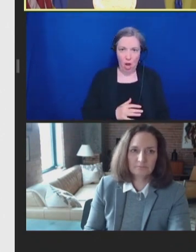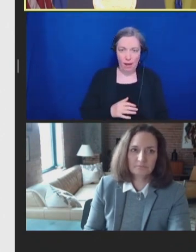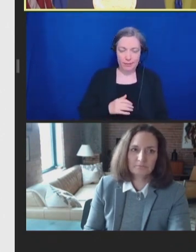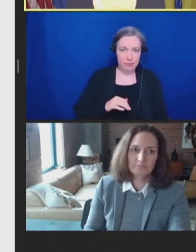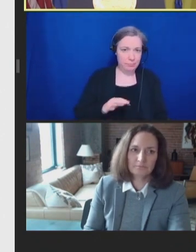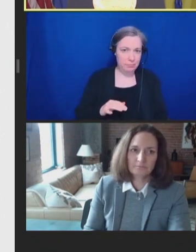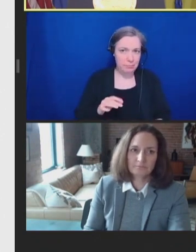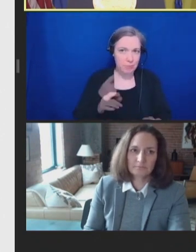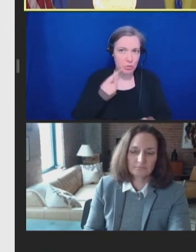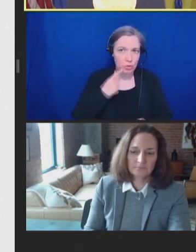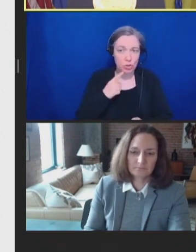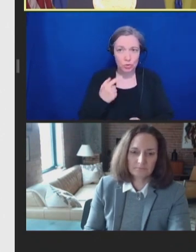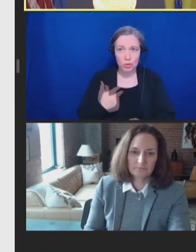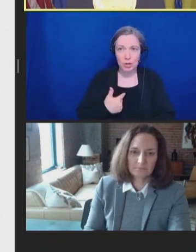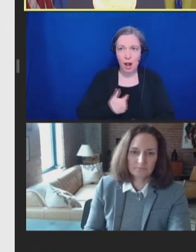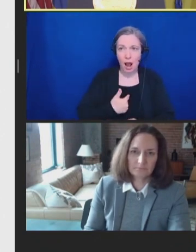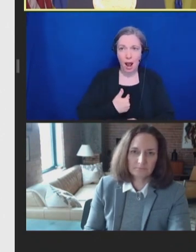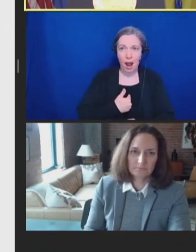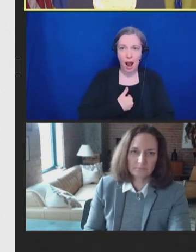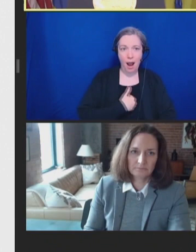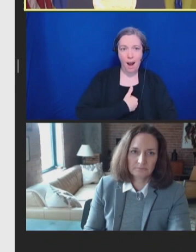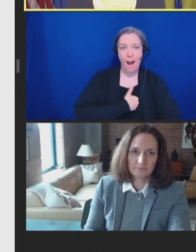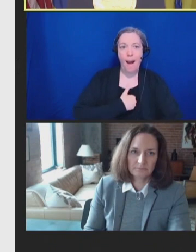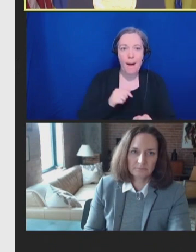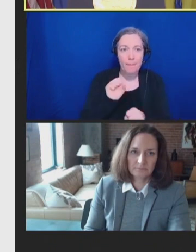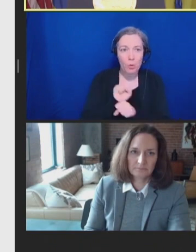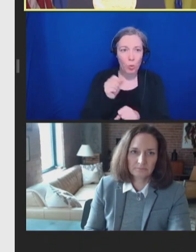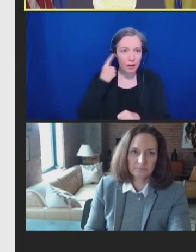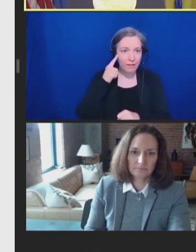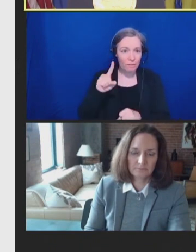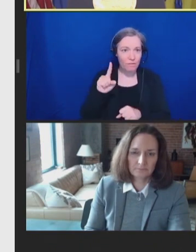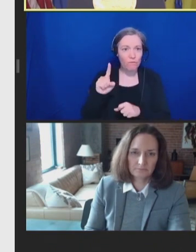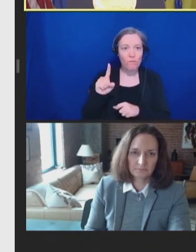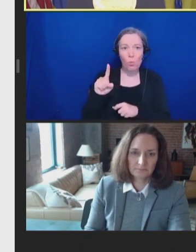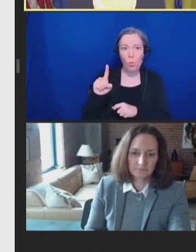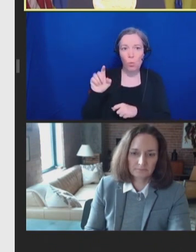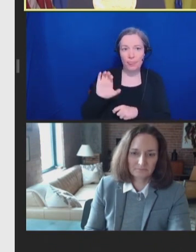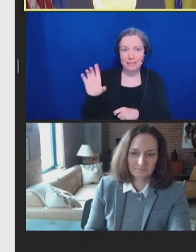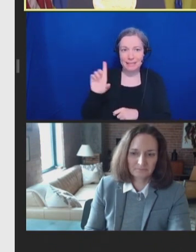Immunization and Respiratory Diseases. I don't have any slides. I have just a few comments.